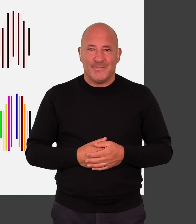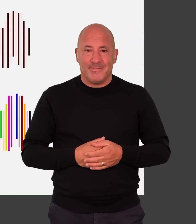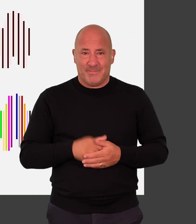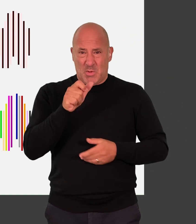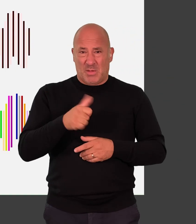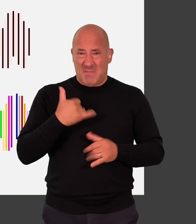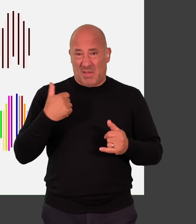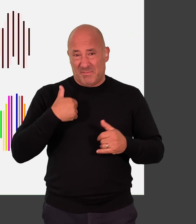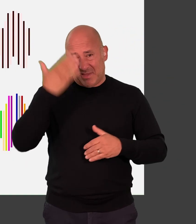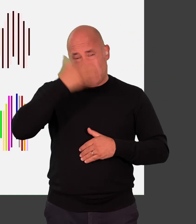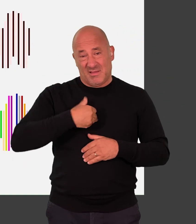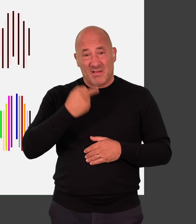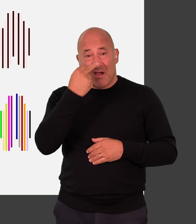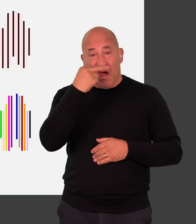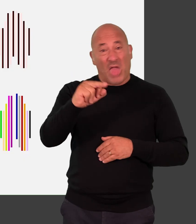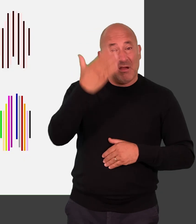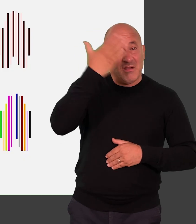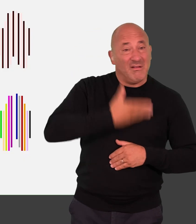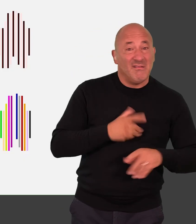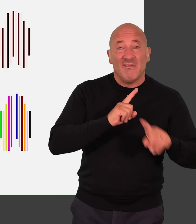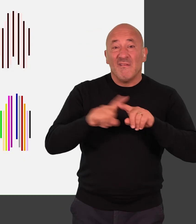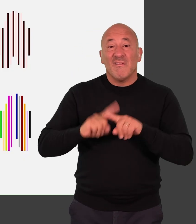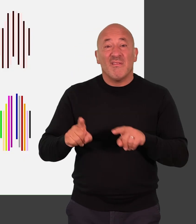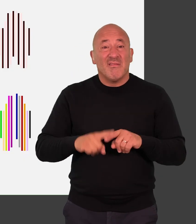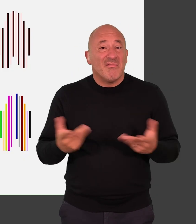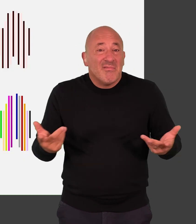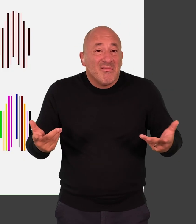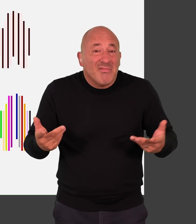A person may choose to present a false front for various reasons,